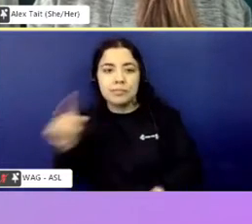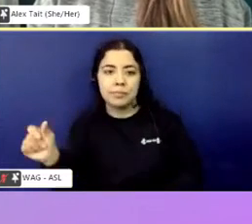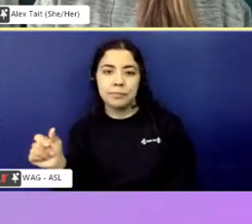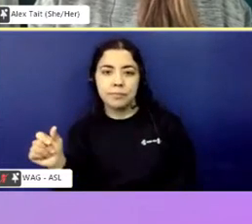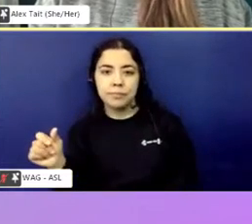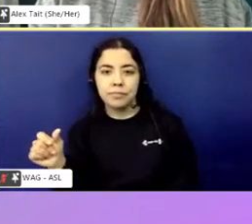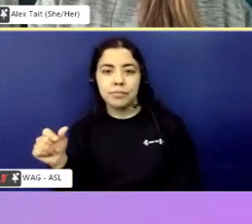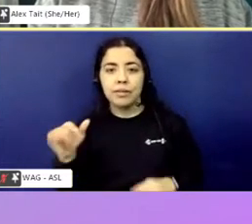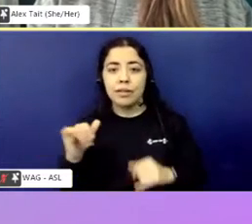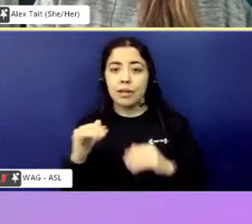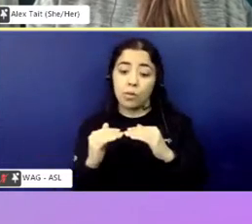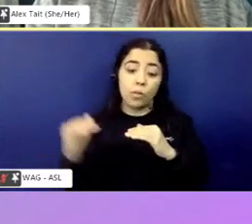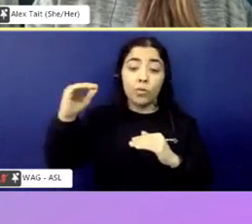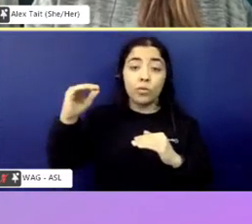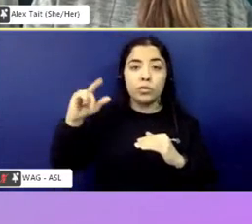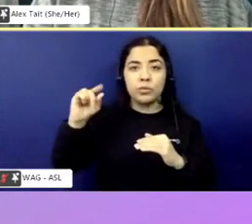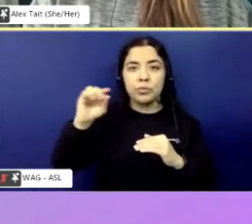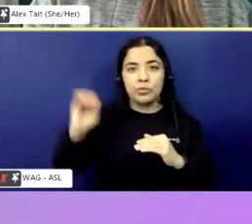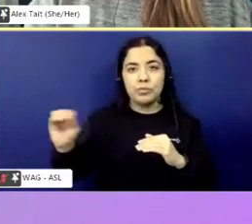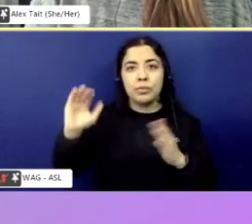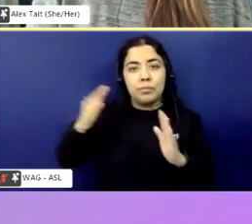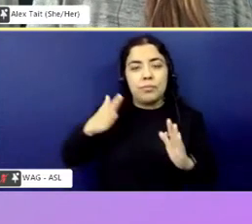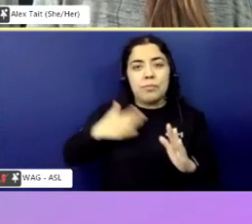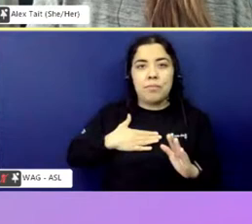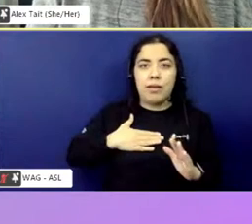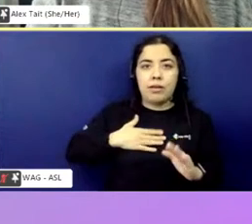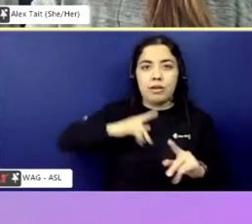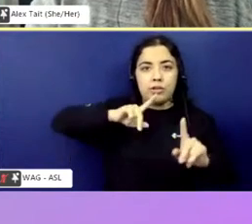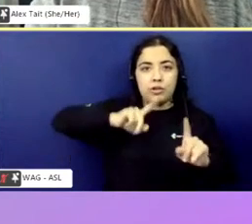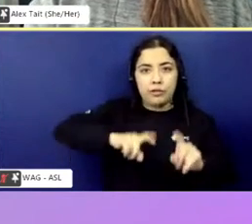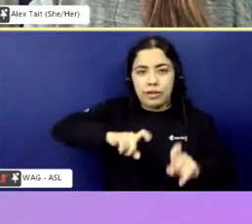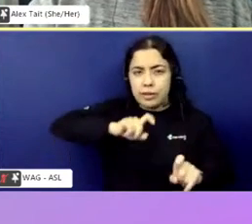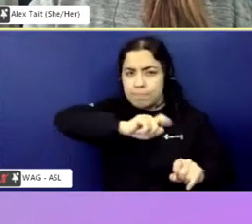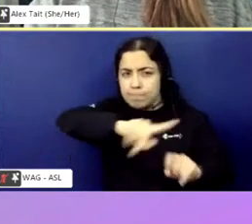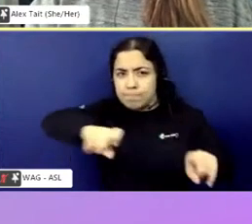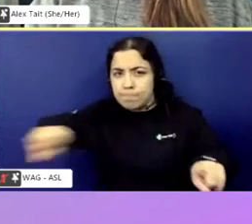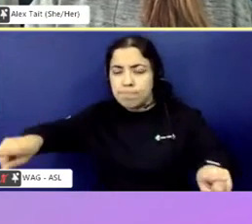60 are disabled. Over 20% higher than those who suffer